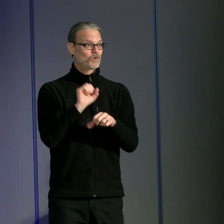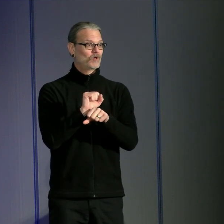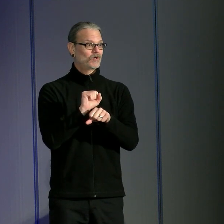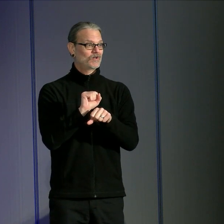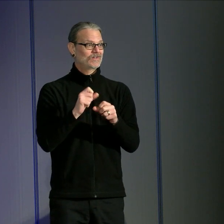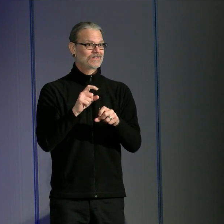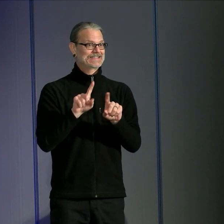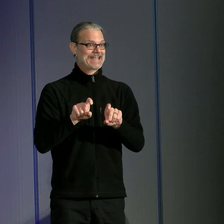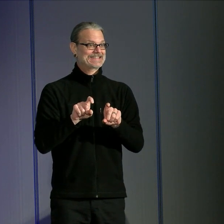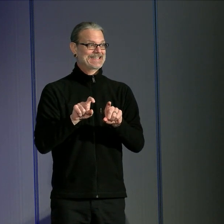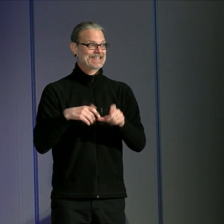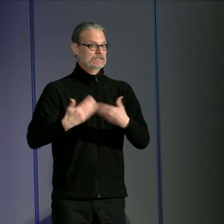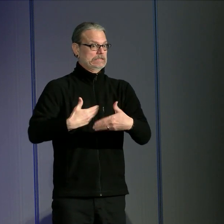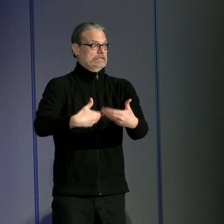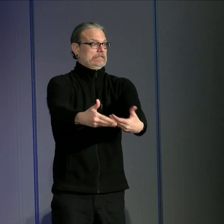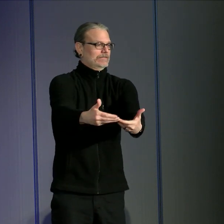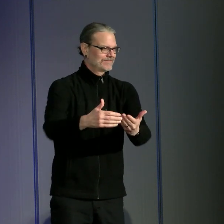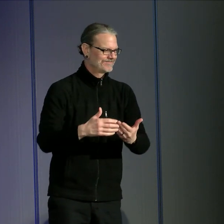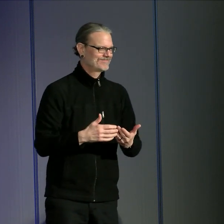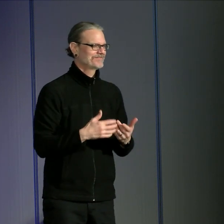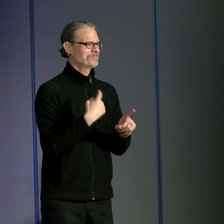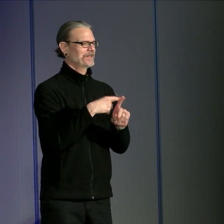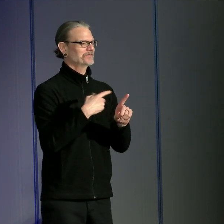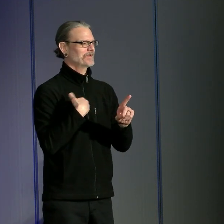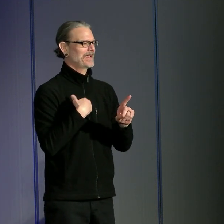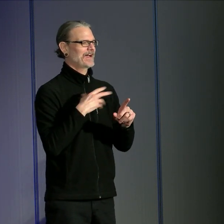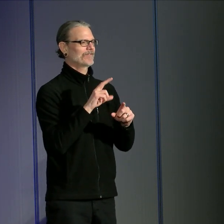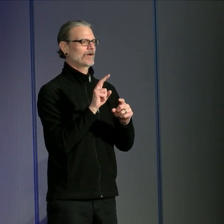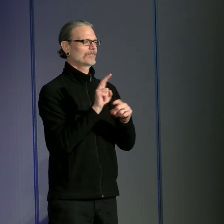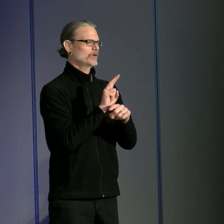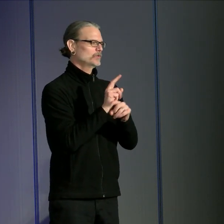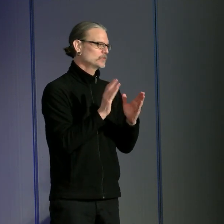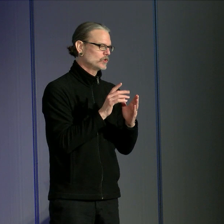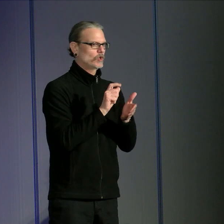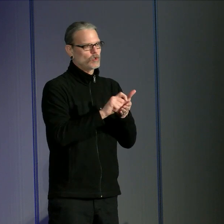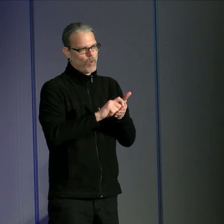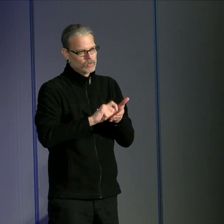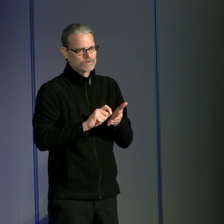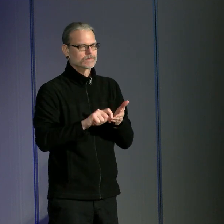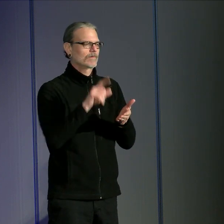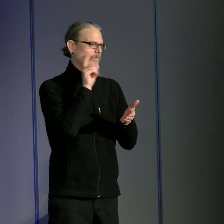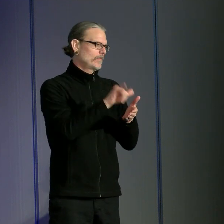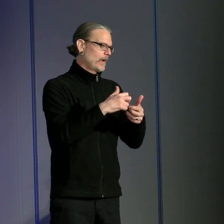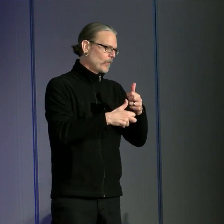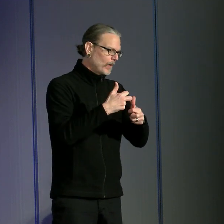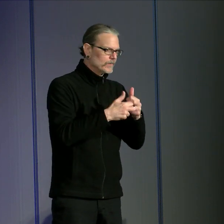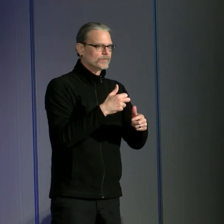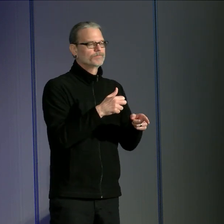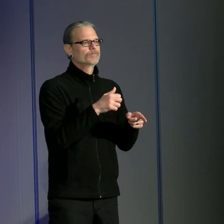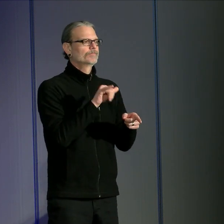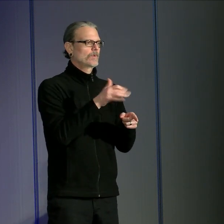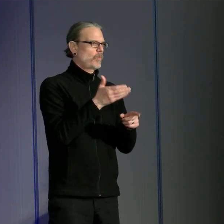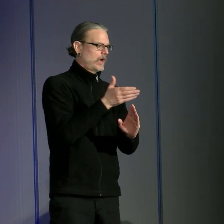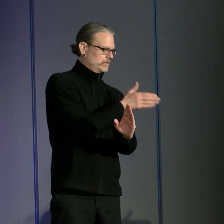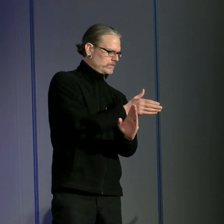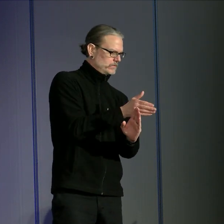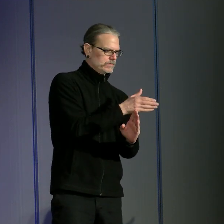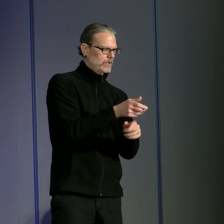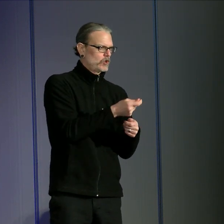And we've got detailed auditor's notes on the problem. There's our image that's causing the accessibility issues in the header.